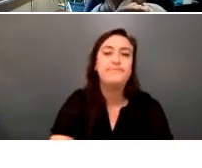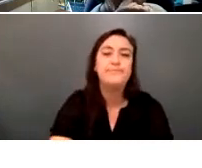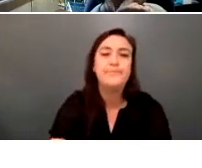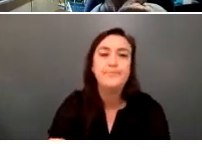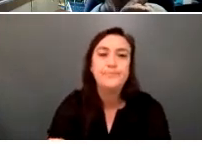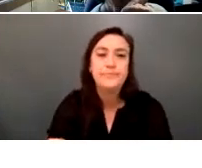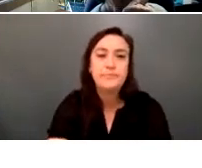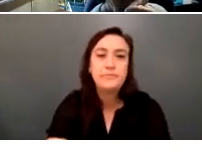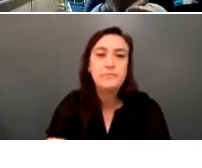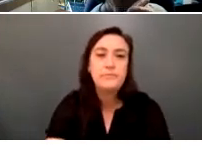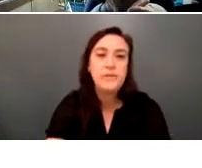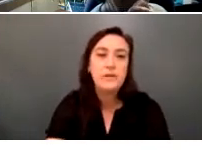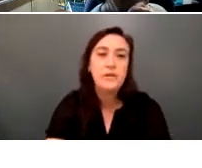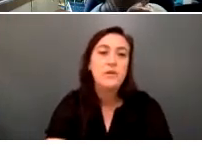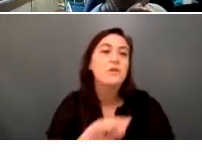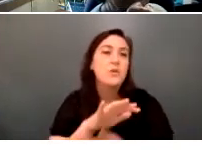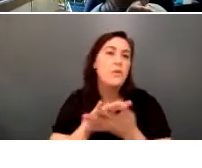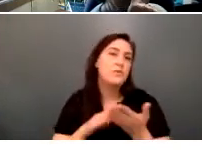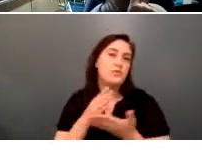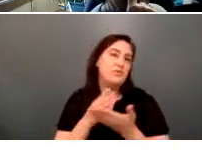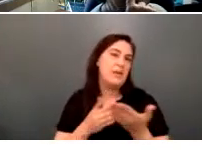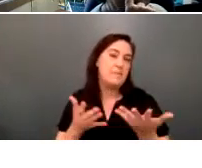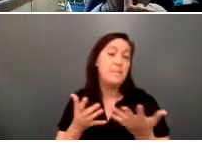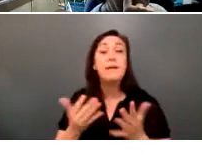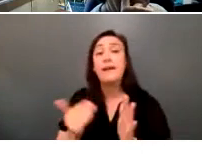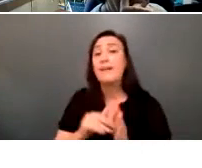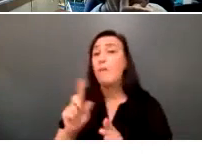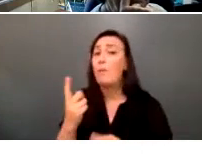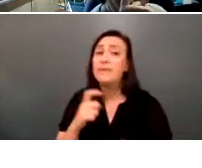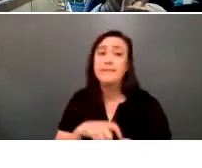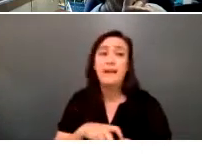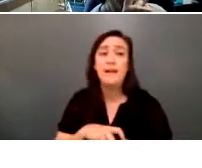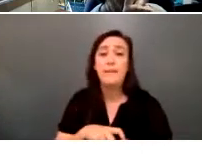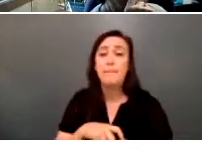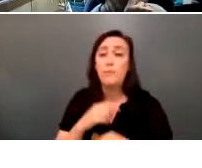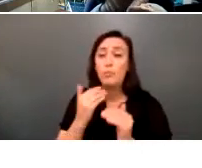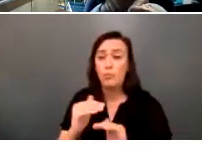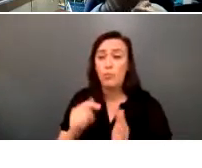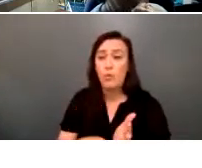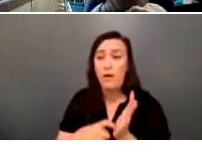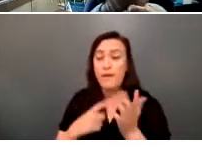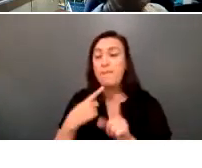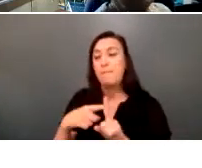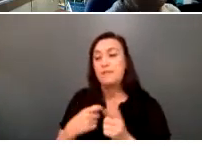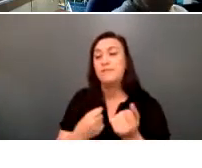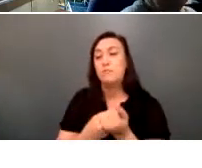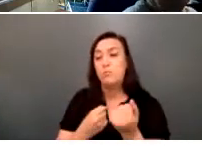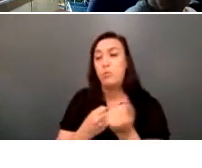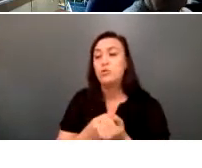So those are some of the training things, and again the only time requirement is that positive supports Rule core training 8 hours at first year for